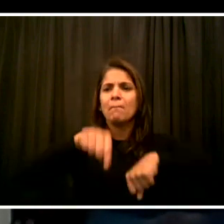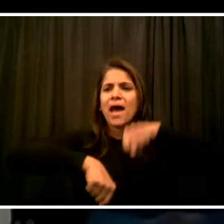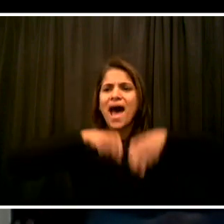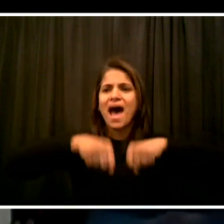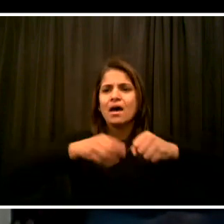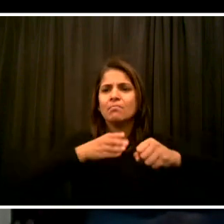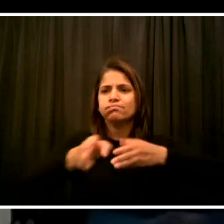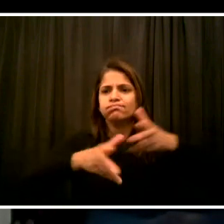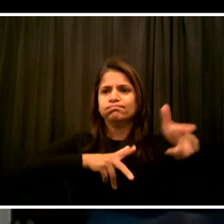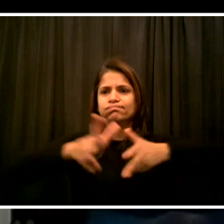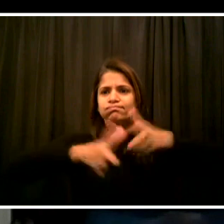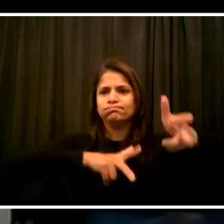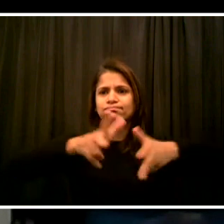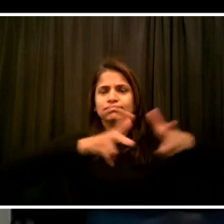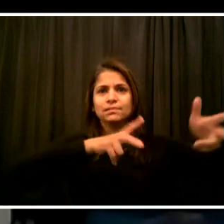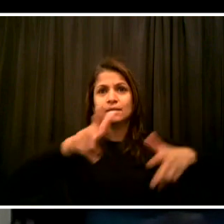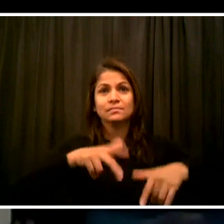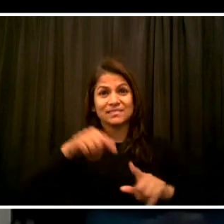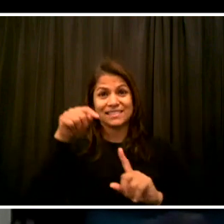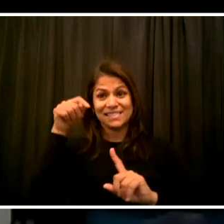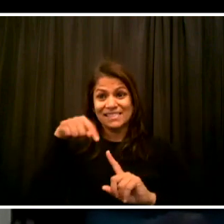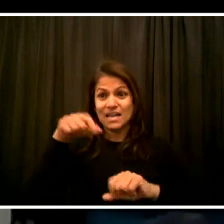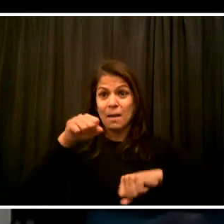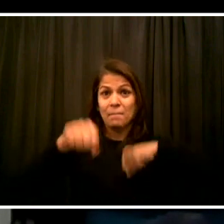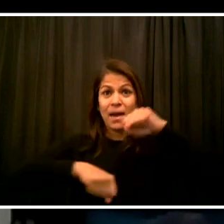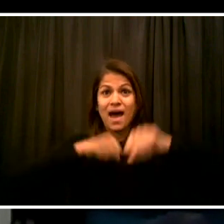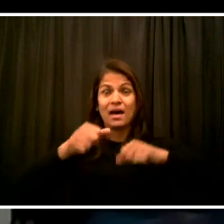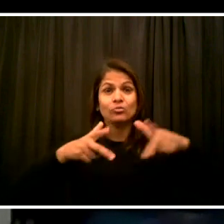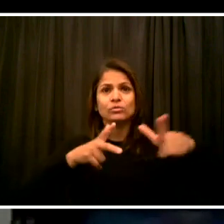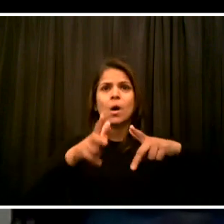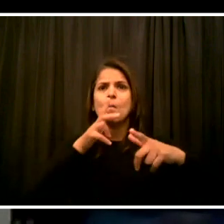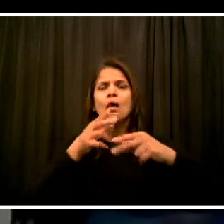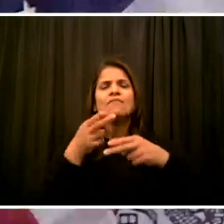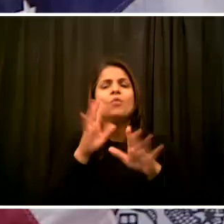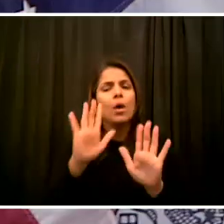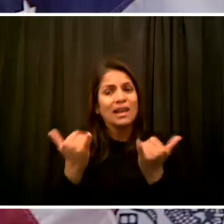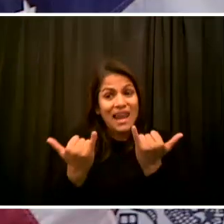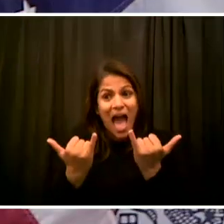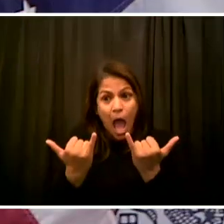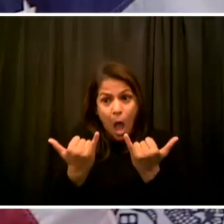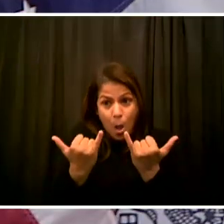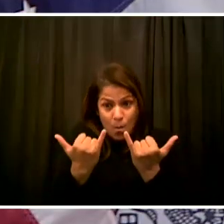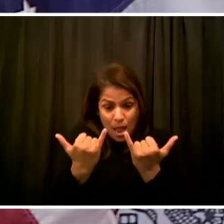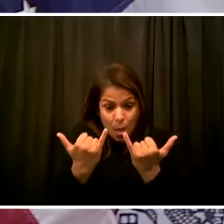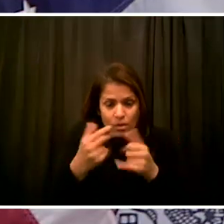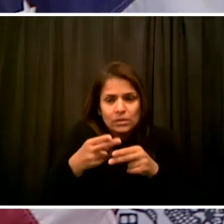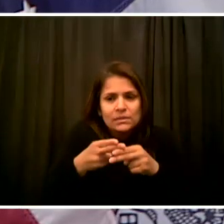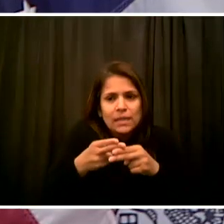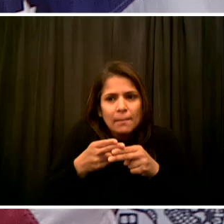THAT. WE HAVE A COUNCIL REQUIREMENT, THESE BIKE LANES ARE TEMPORARY BECAUSE WE HAVE TO GIVE THE COUNCIL A 90-DAY